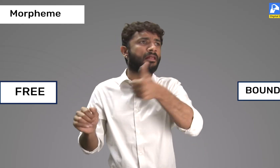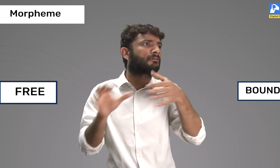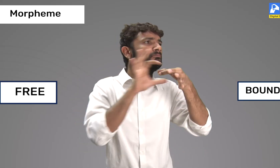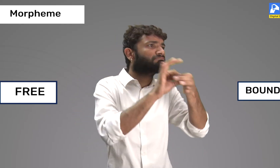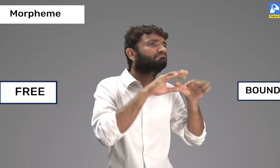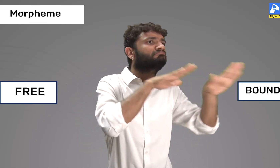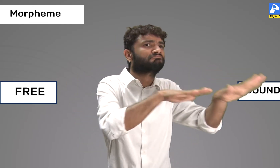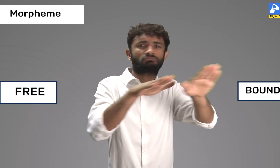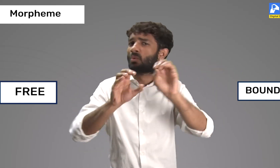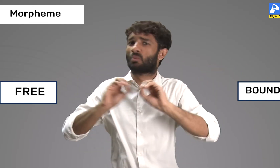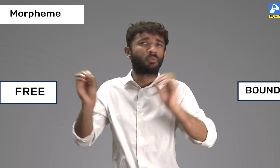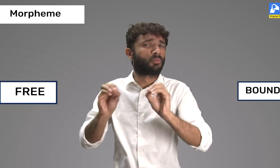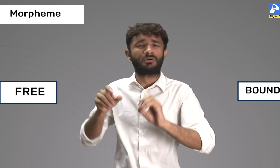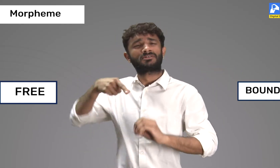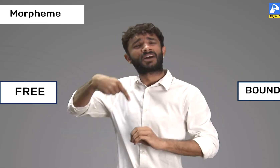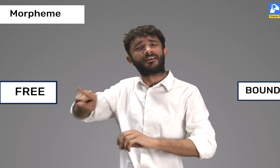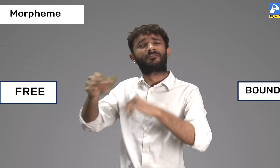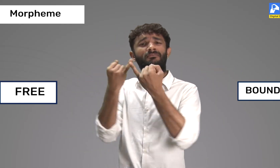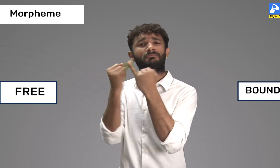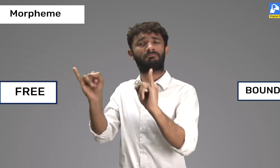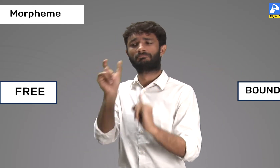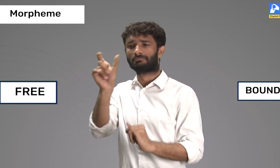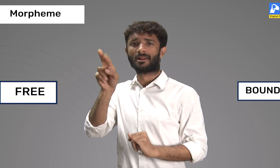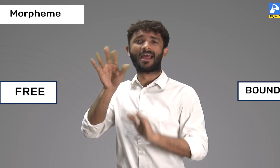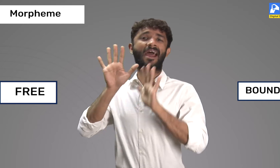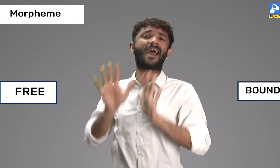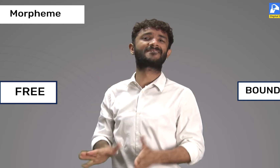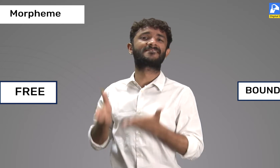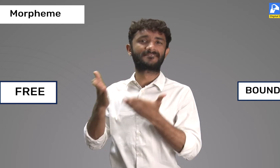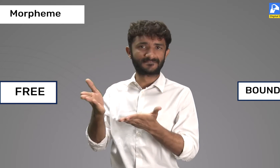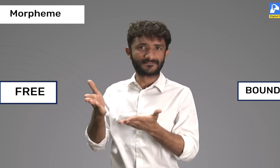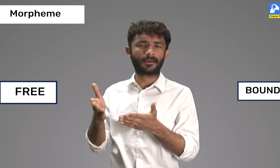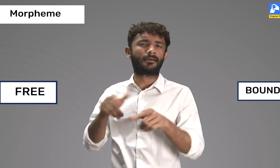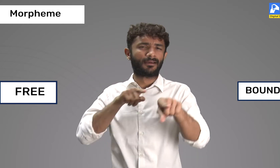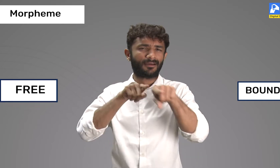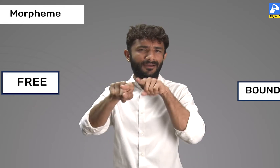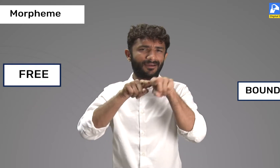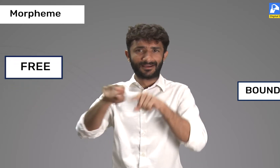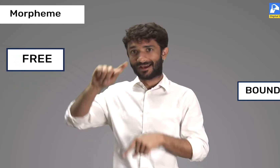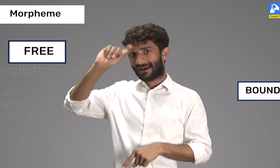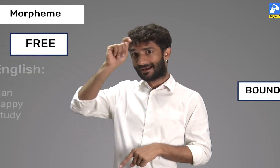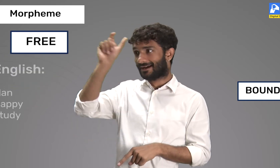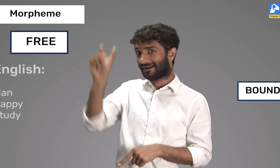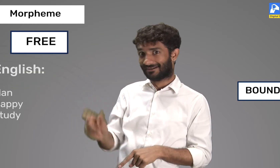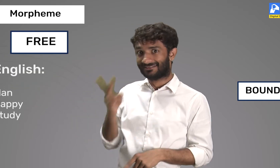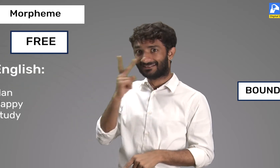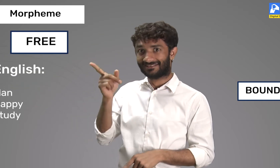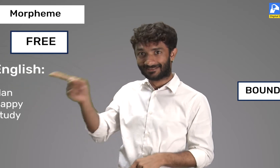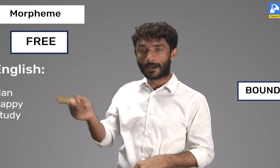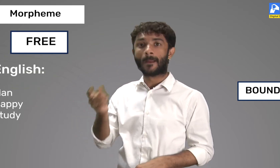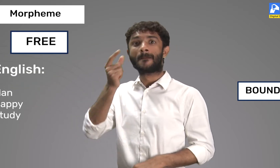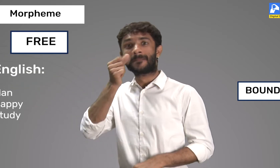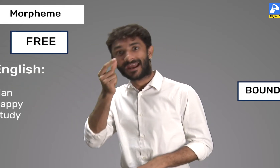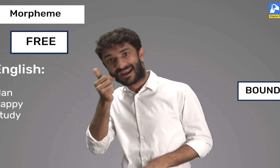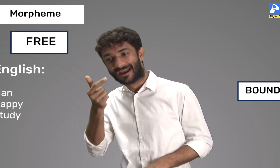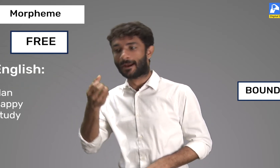They are not dependent on any other word and can be used independently. For example, in English words like - MAN,